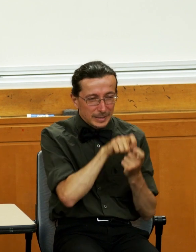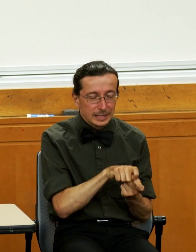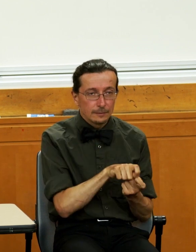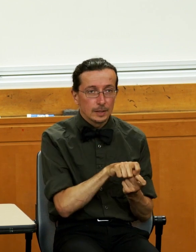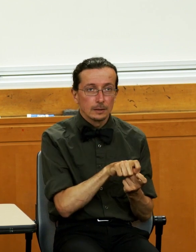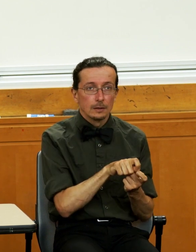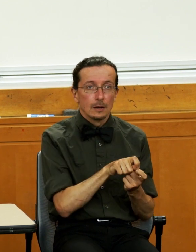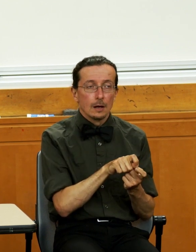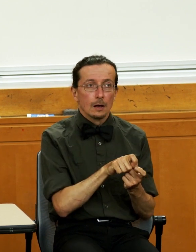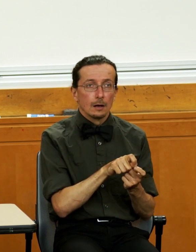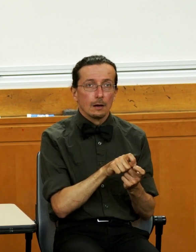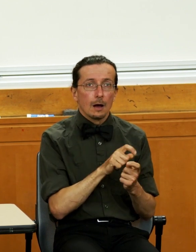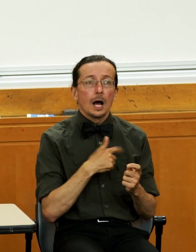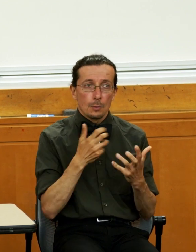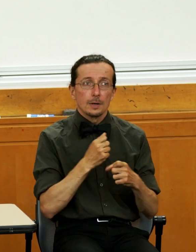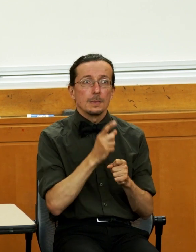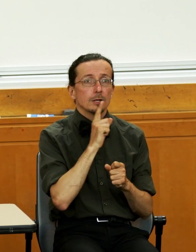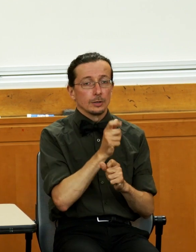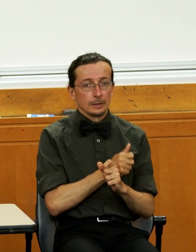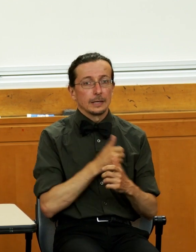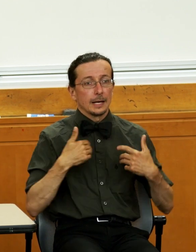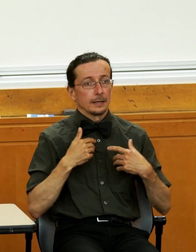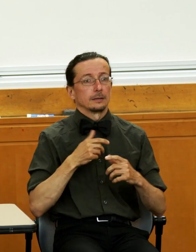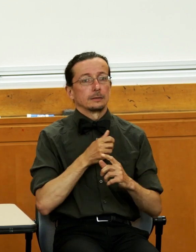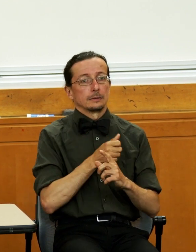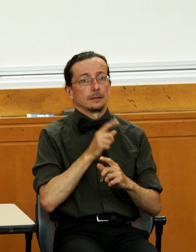has a concrete impact in people's lives, especially the most marginalized groups.